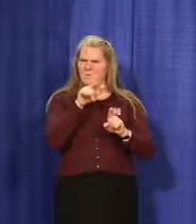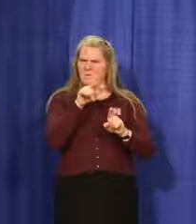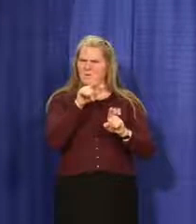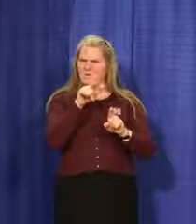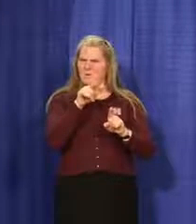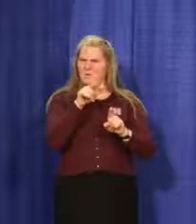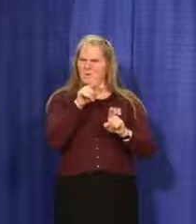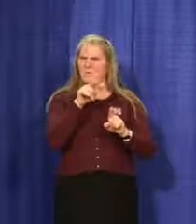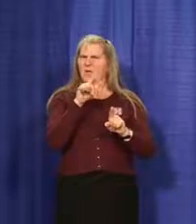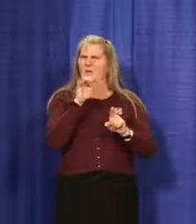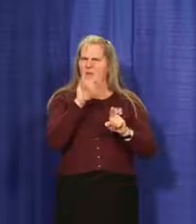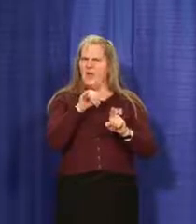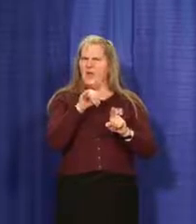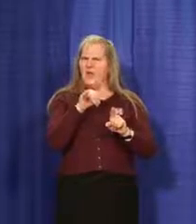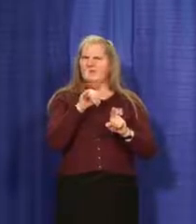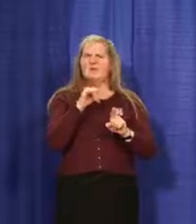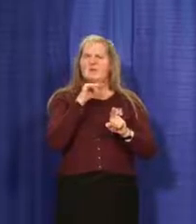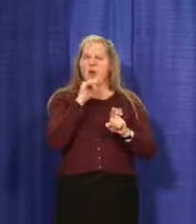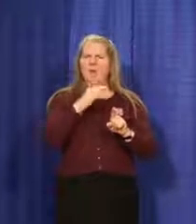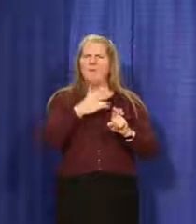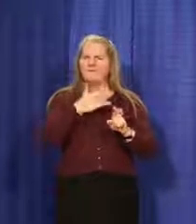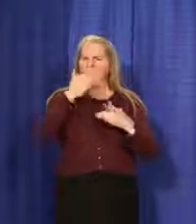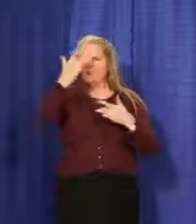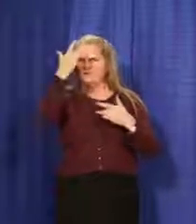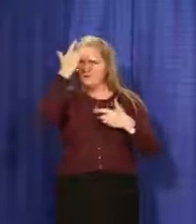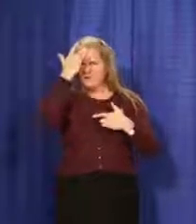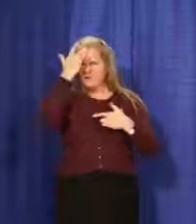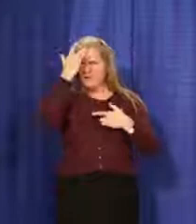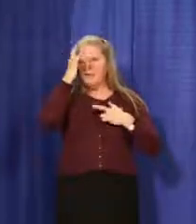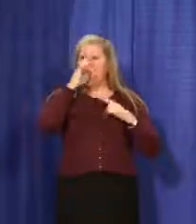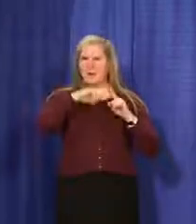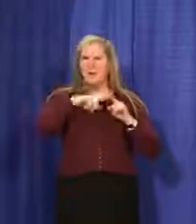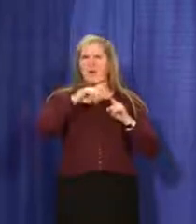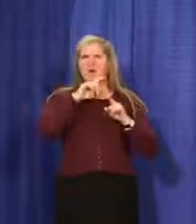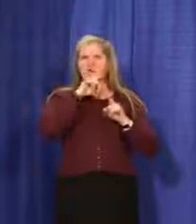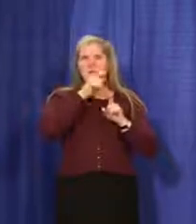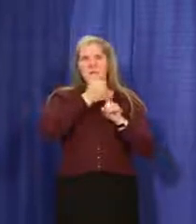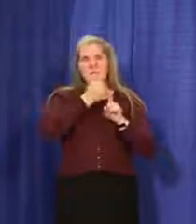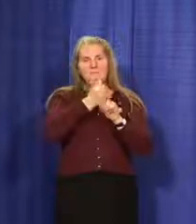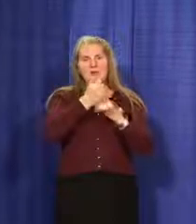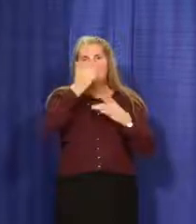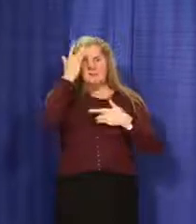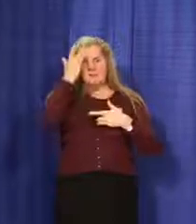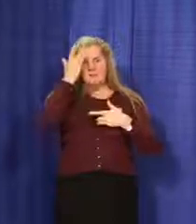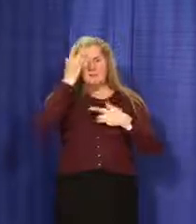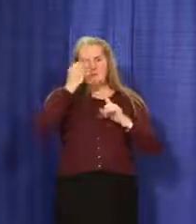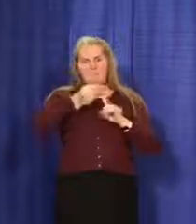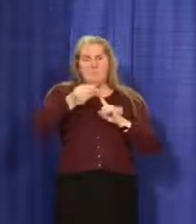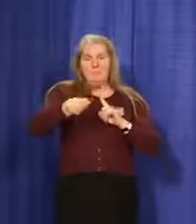undetected community spread from that otherwise undetected introduction of COVID into the